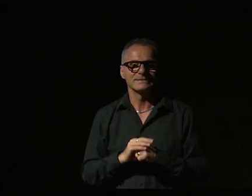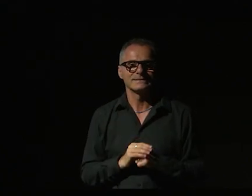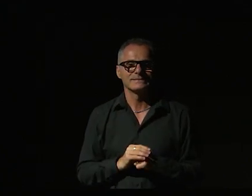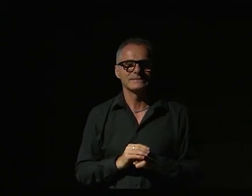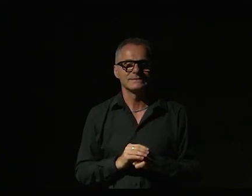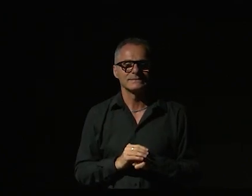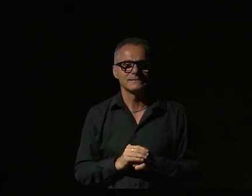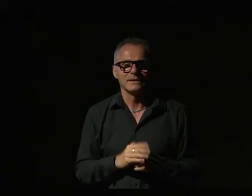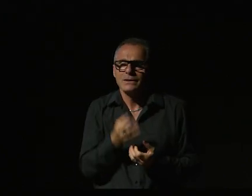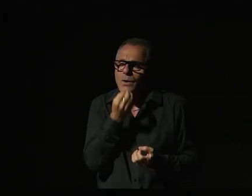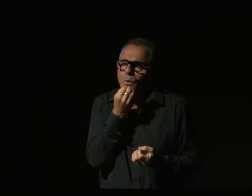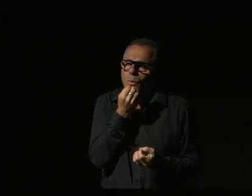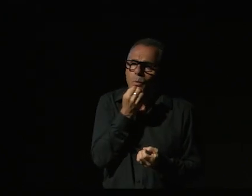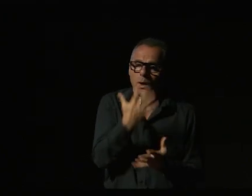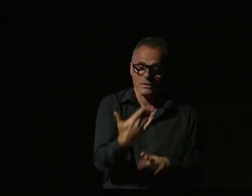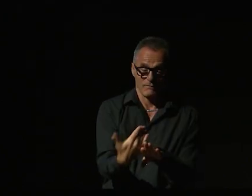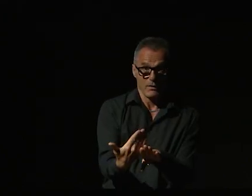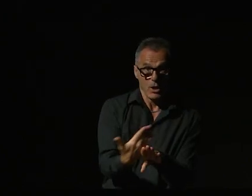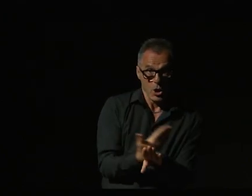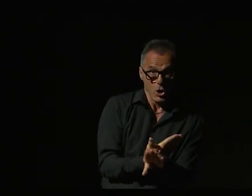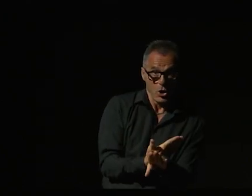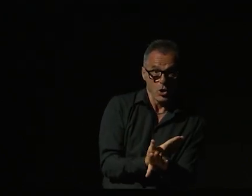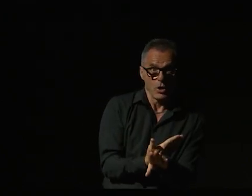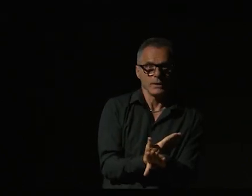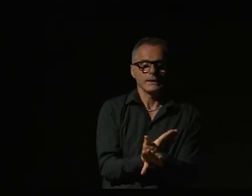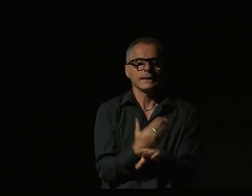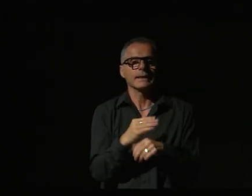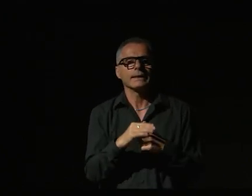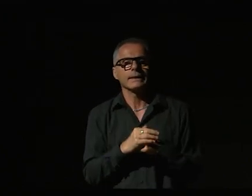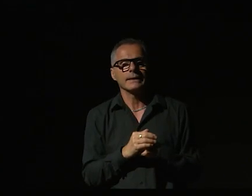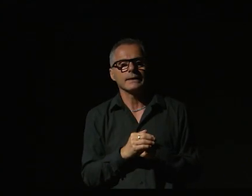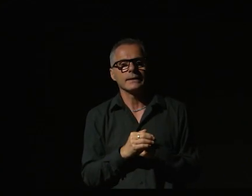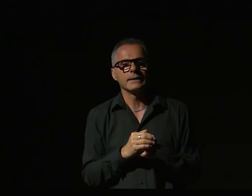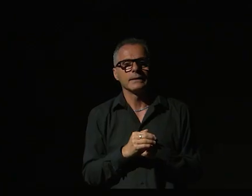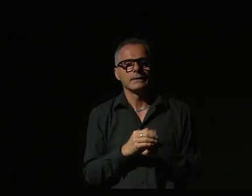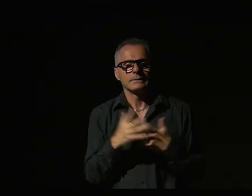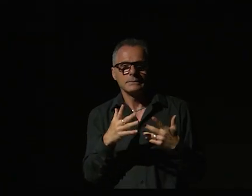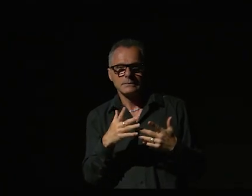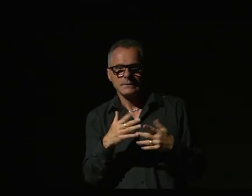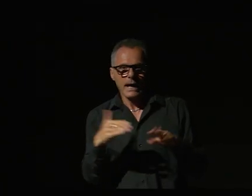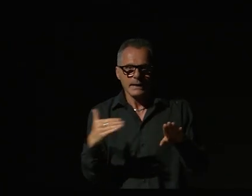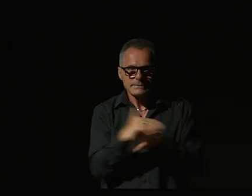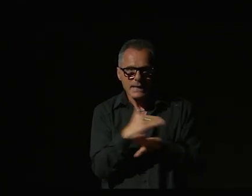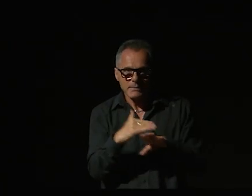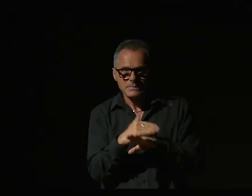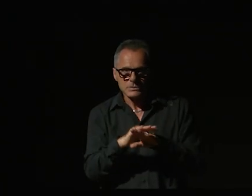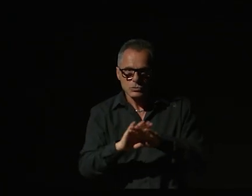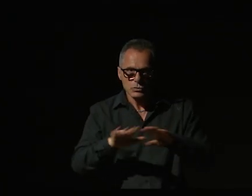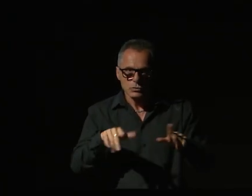the wonderful early Bernini, 'Neptune and Triton'. And here the comparison is the open-chested Triton